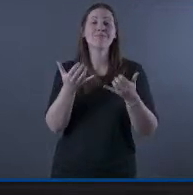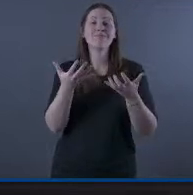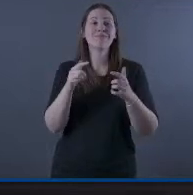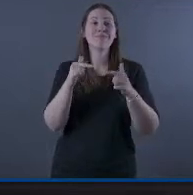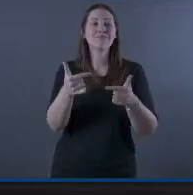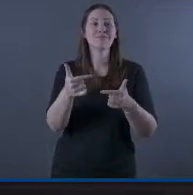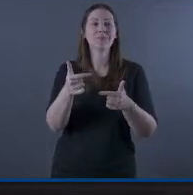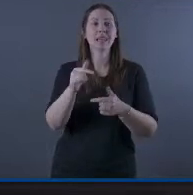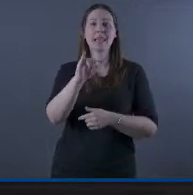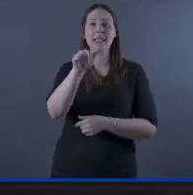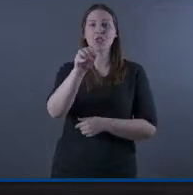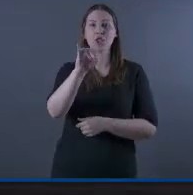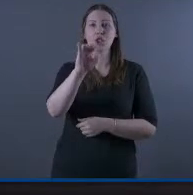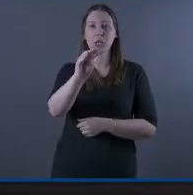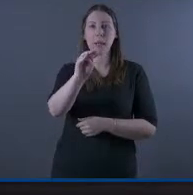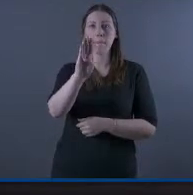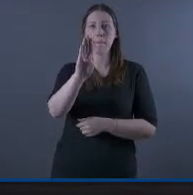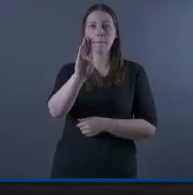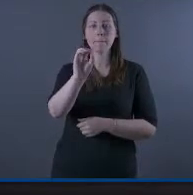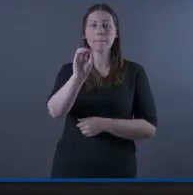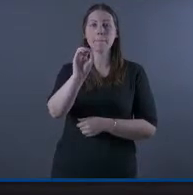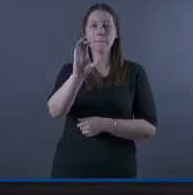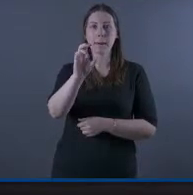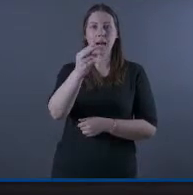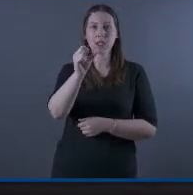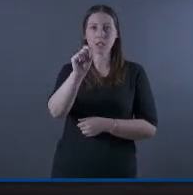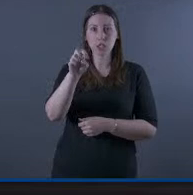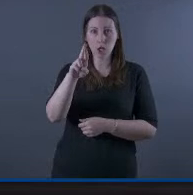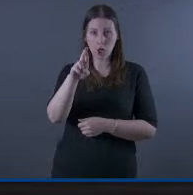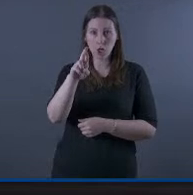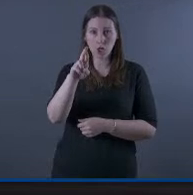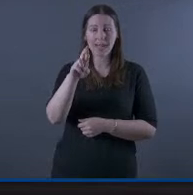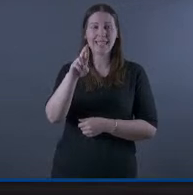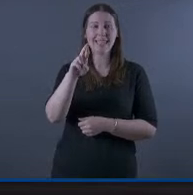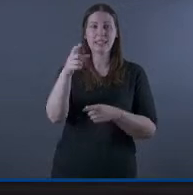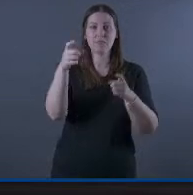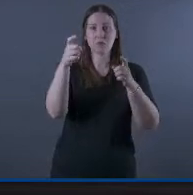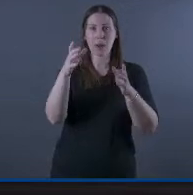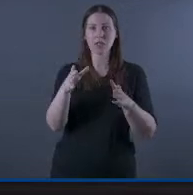and give him a chance to talk about what PeaceHealth is doing and all the significant effort